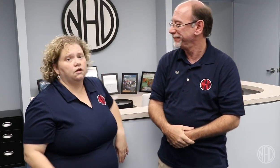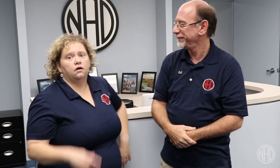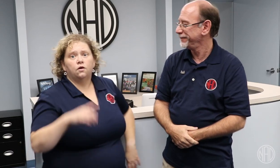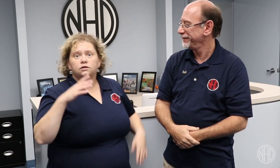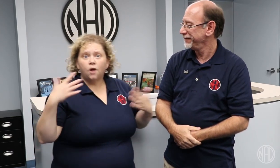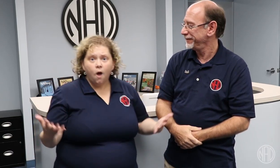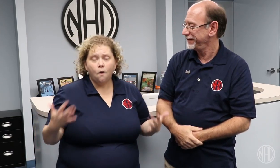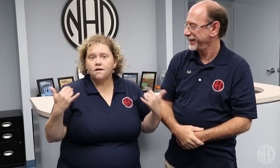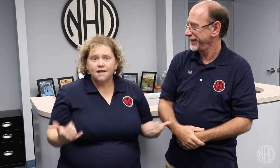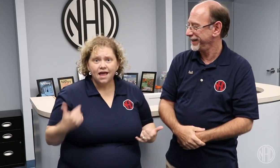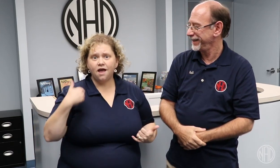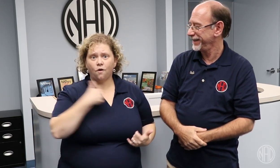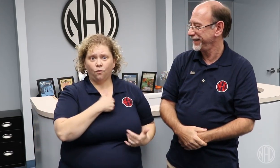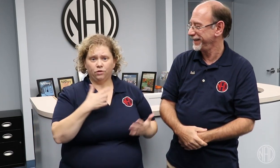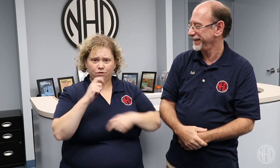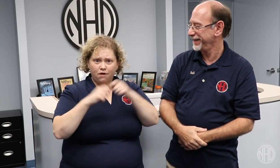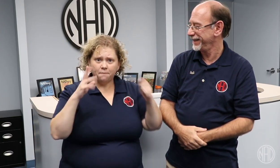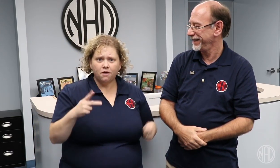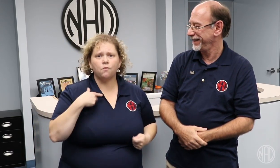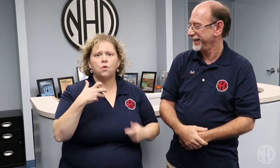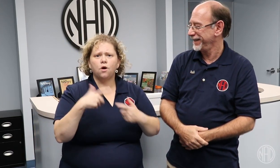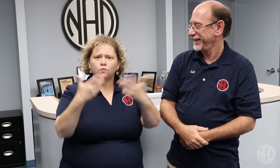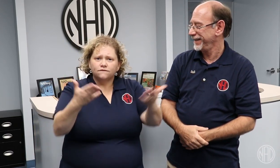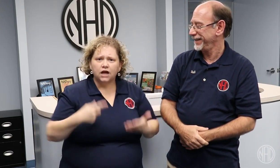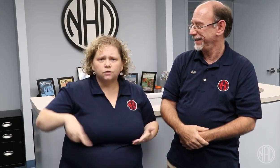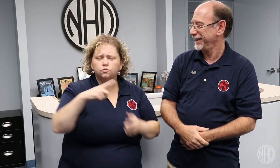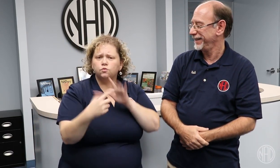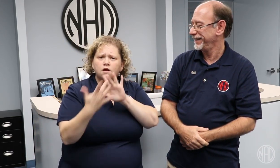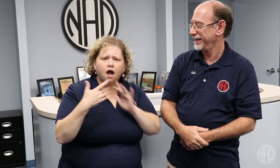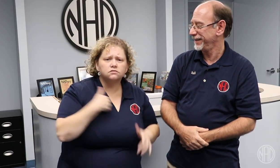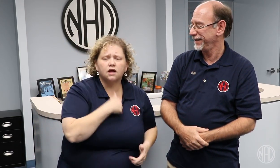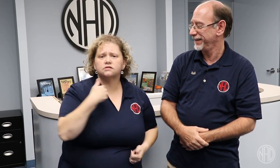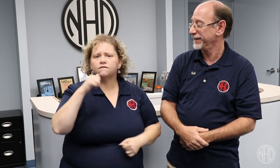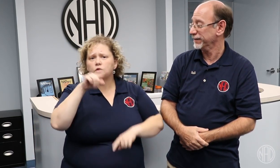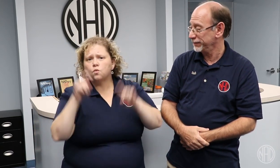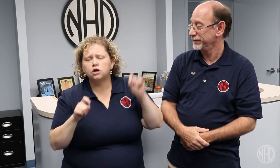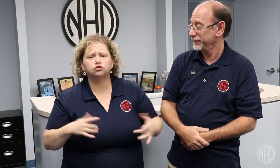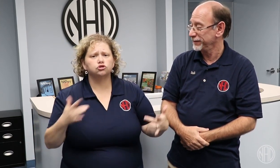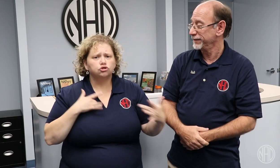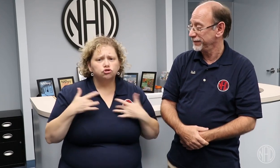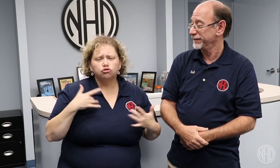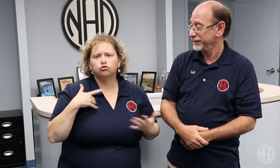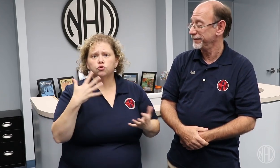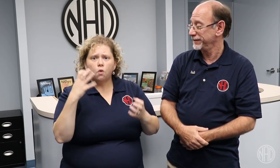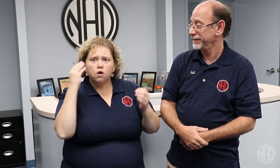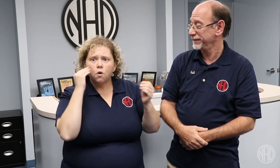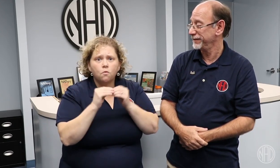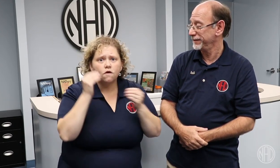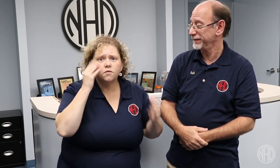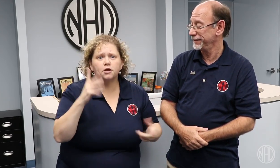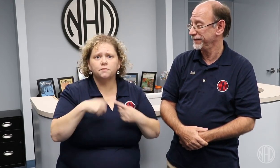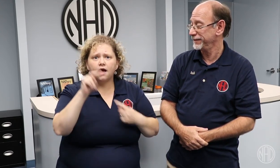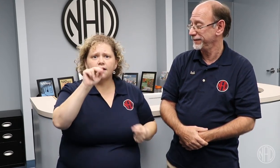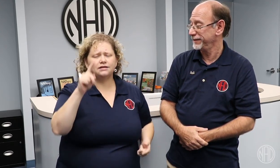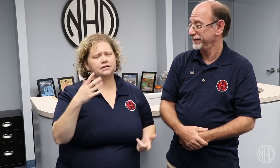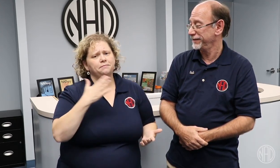Please contact us if you have questions and if you want to know more about the NAD.